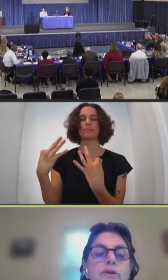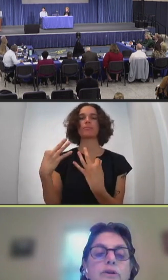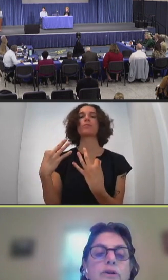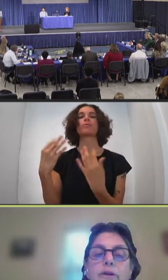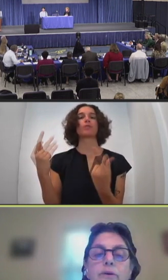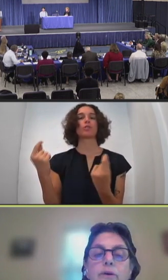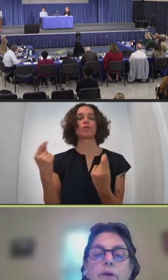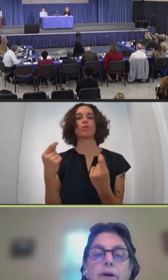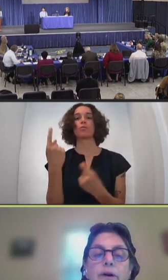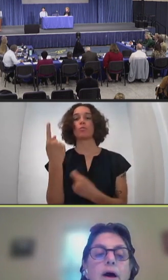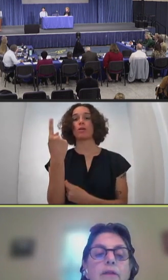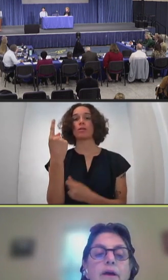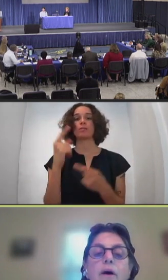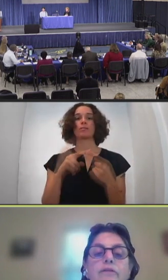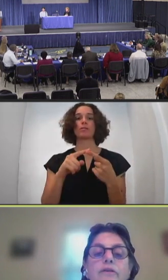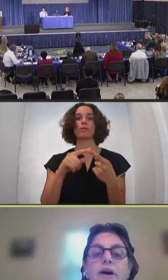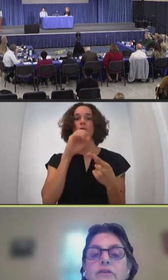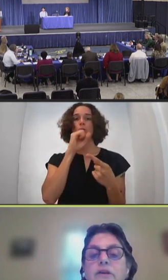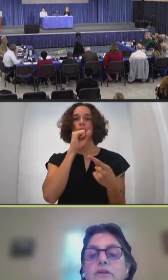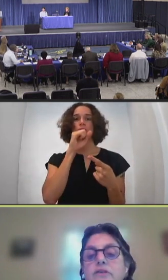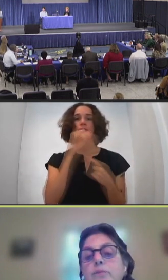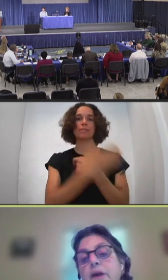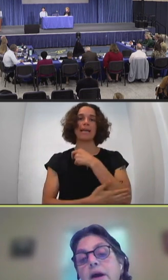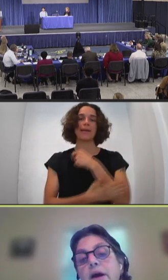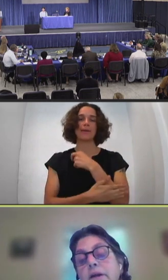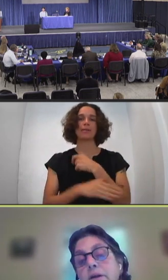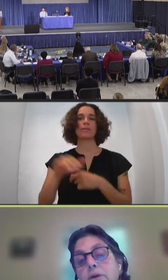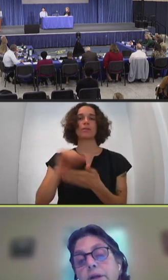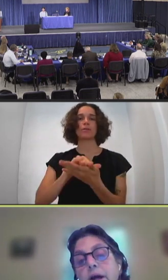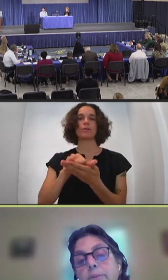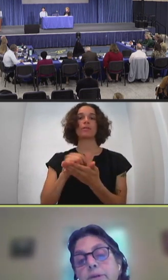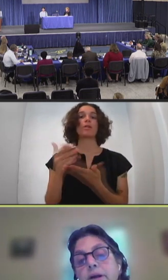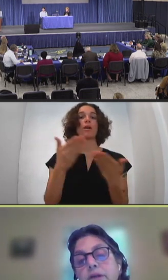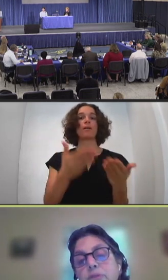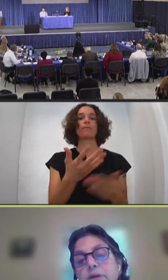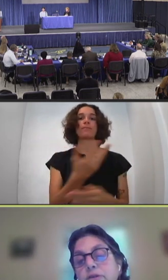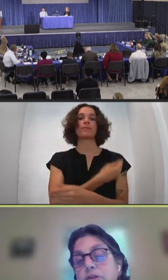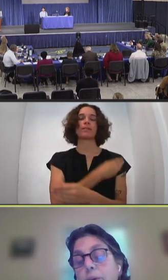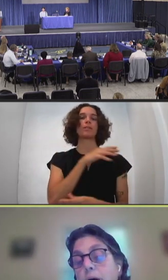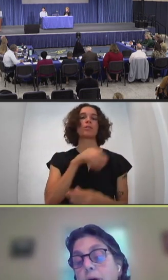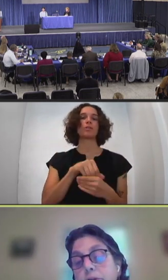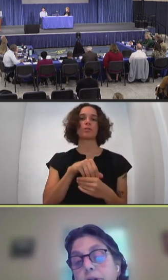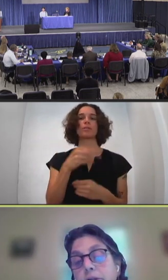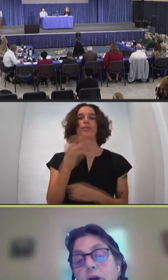New York, they offer vaccines and -- including hepatitis B at their sexual health clinics,